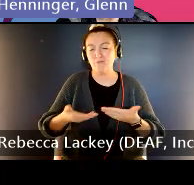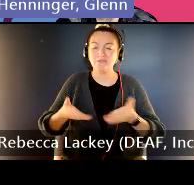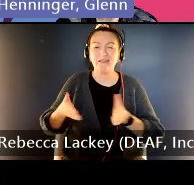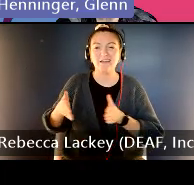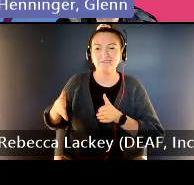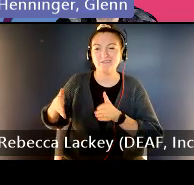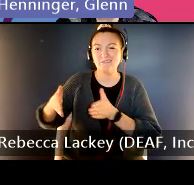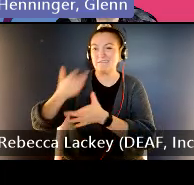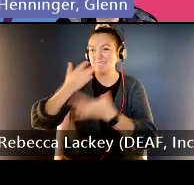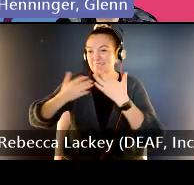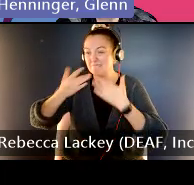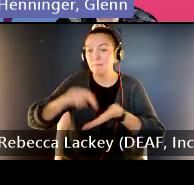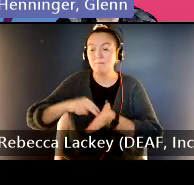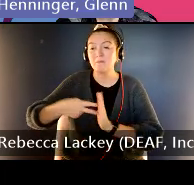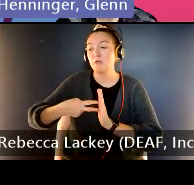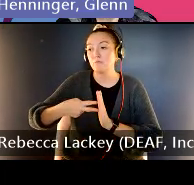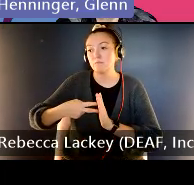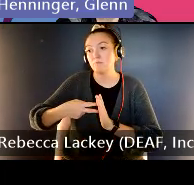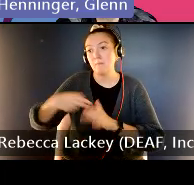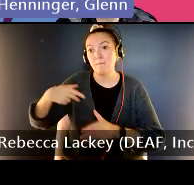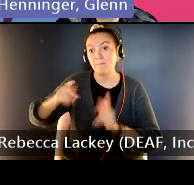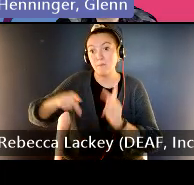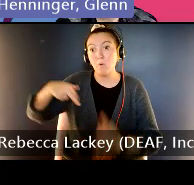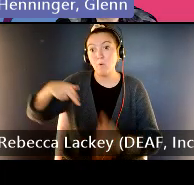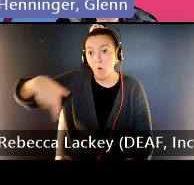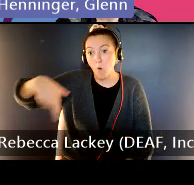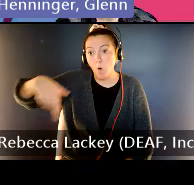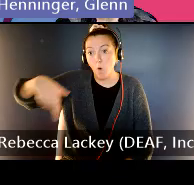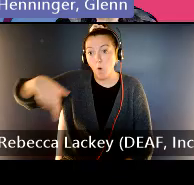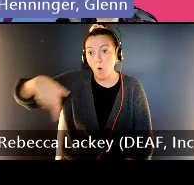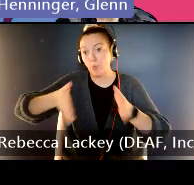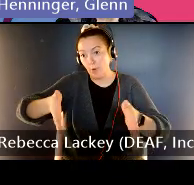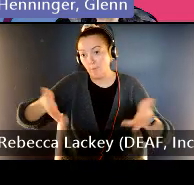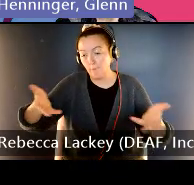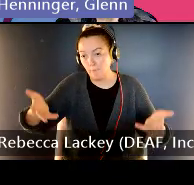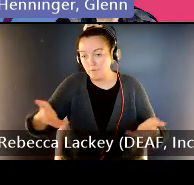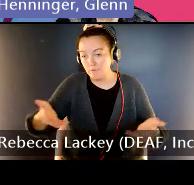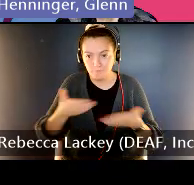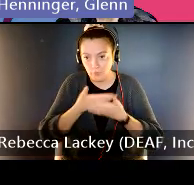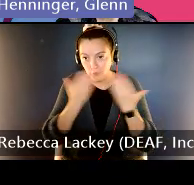there would be pedestrians on the road because they didn't have a dedicated space.